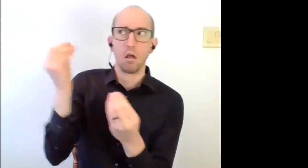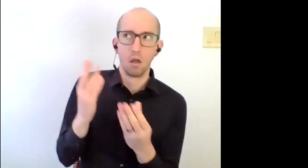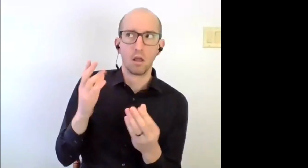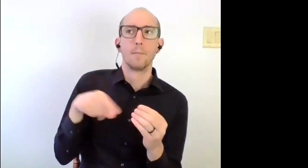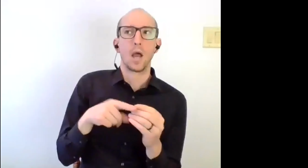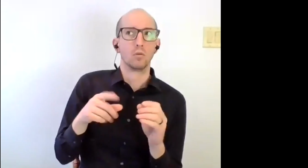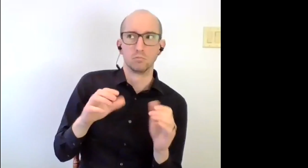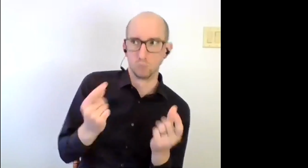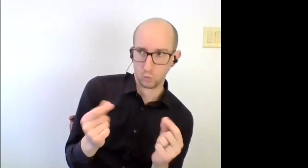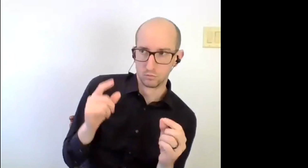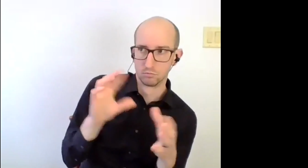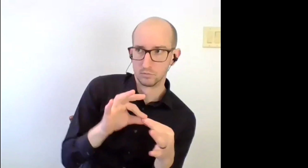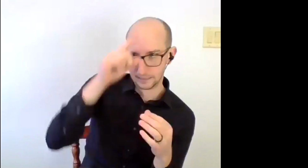commencement and then shortly thereafter we would know more